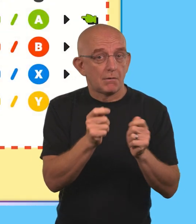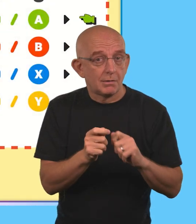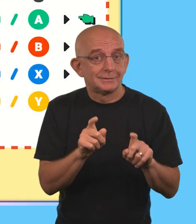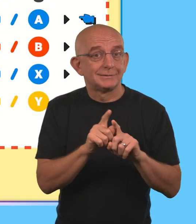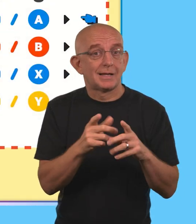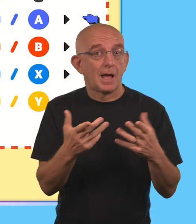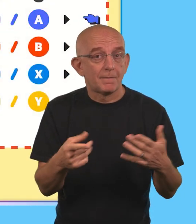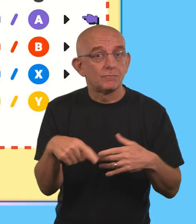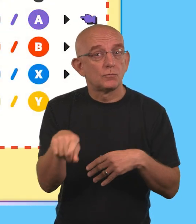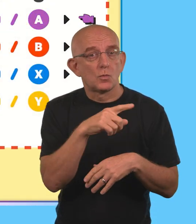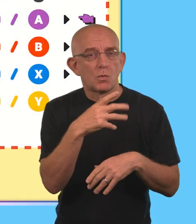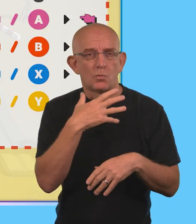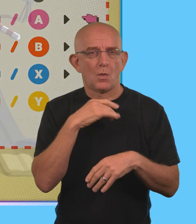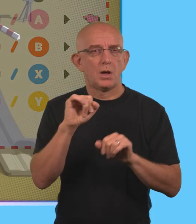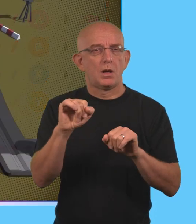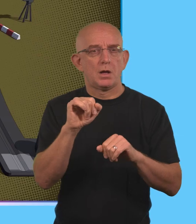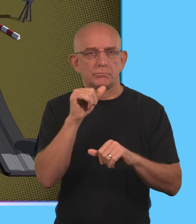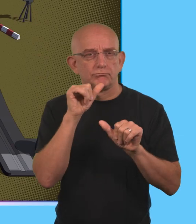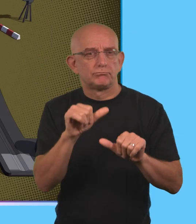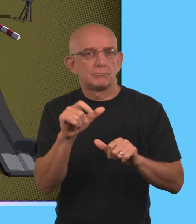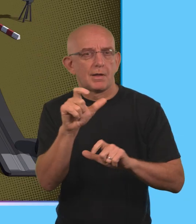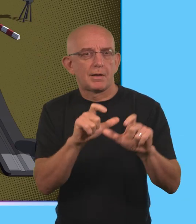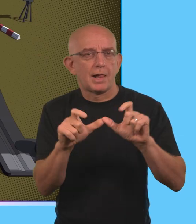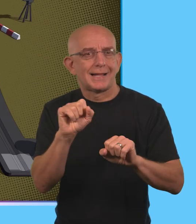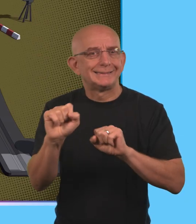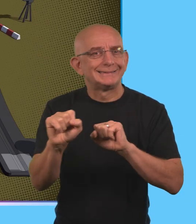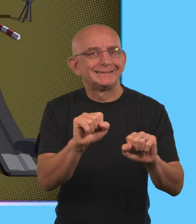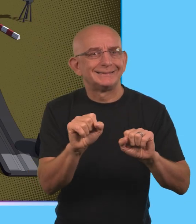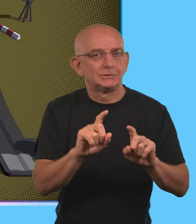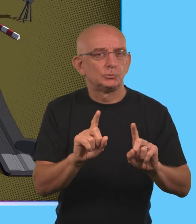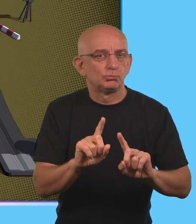Color configuration is also available for players to set their own palette.